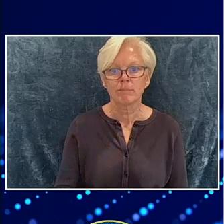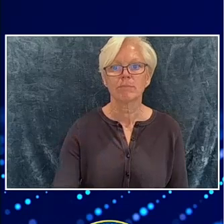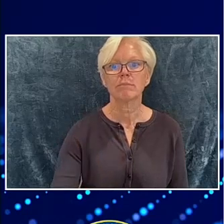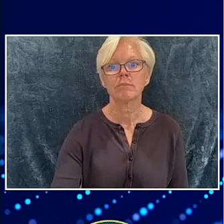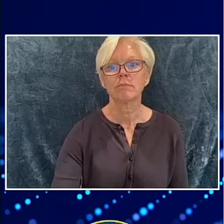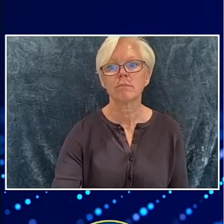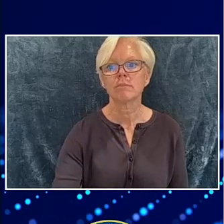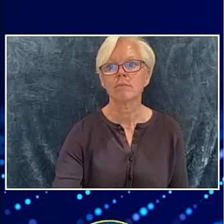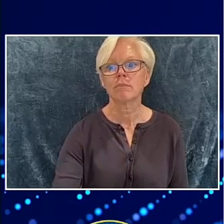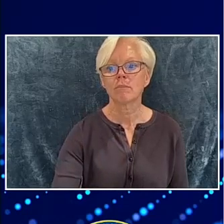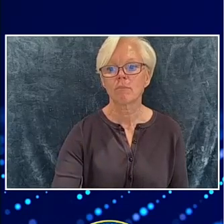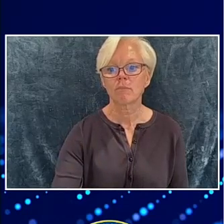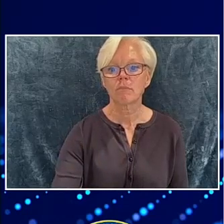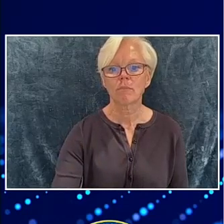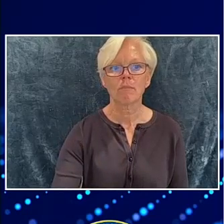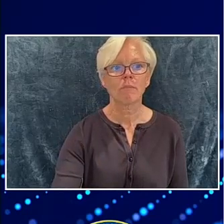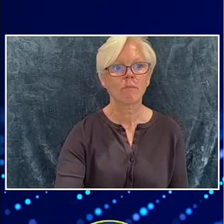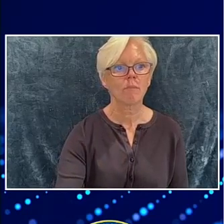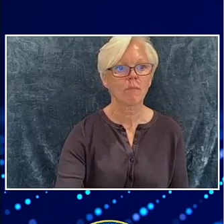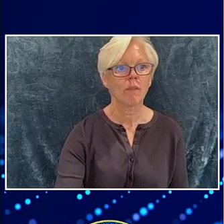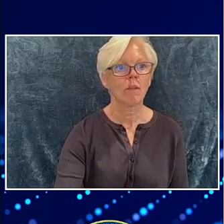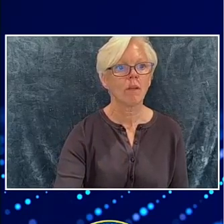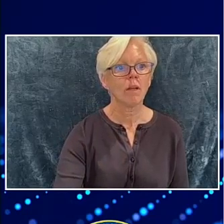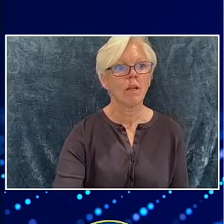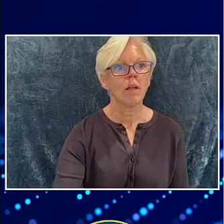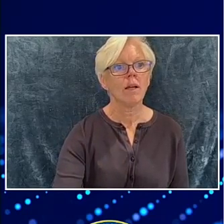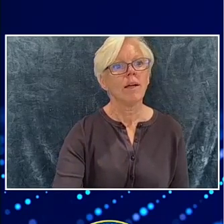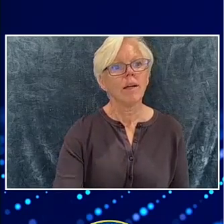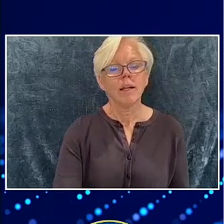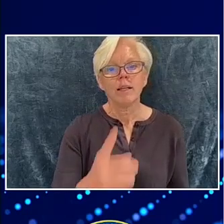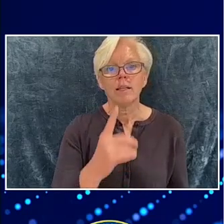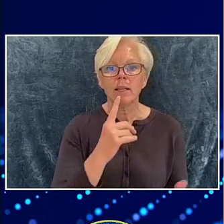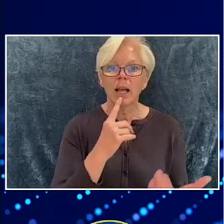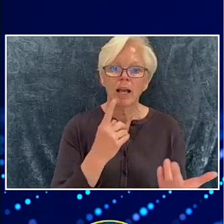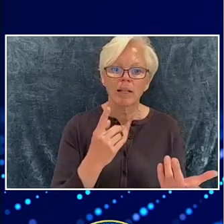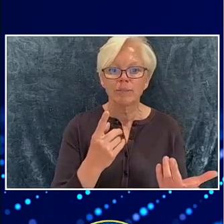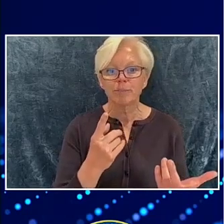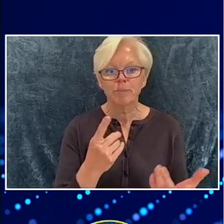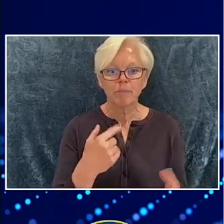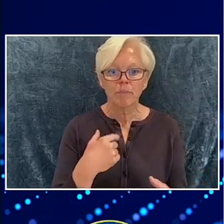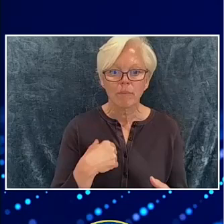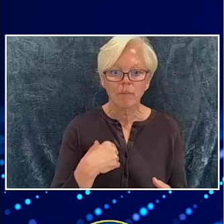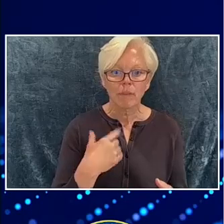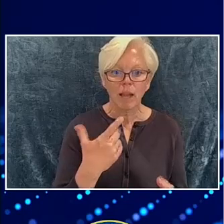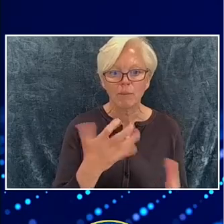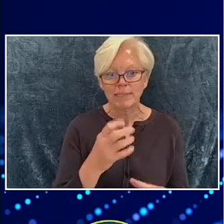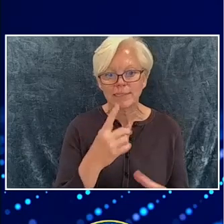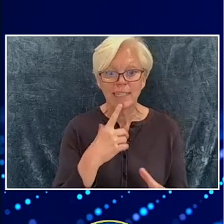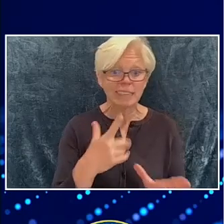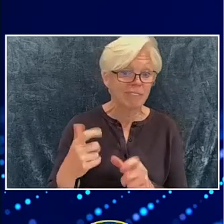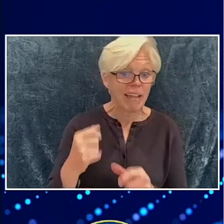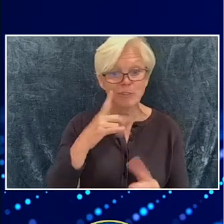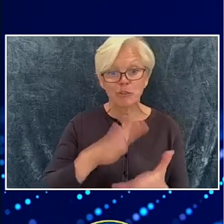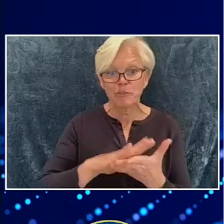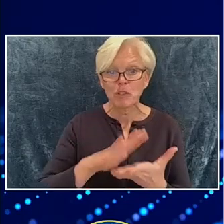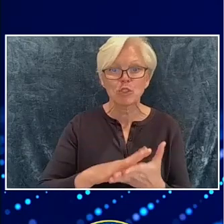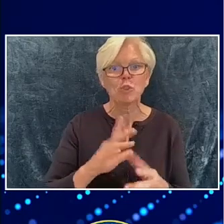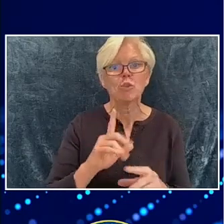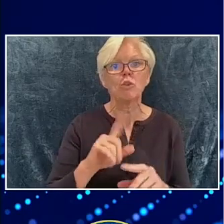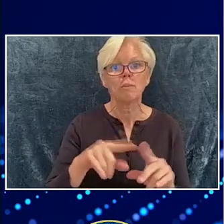it? Faster for the school to do this or than this- than the other way. But we believe that there's a compelling need to